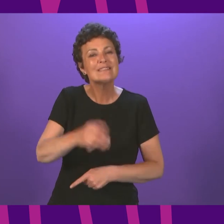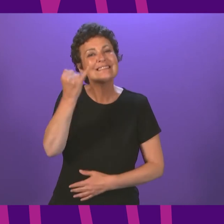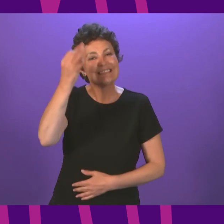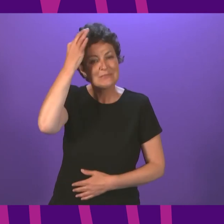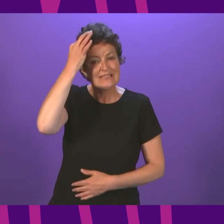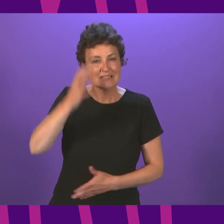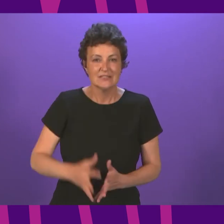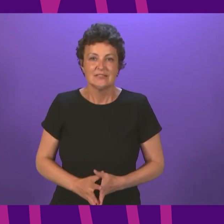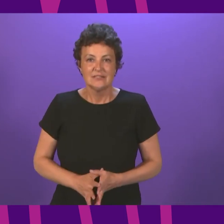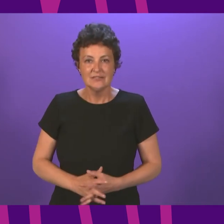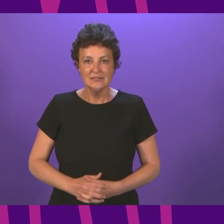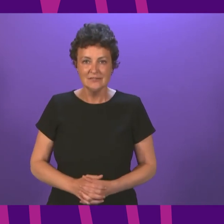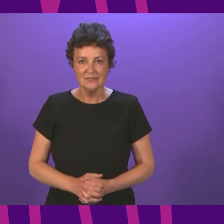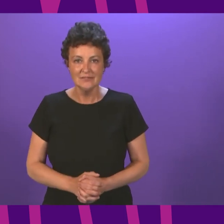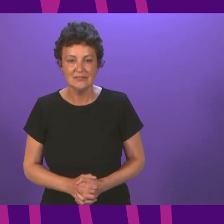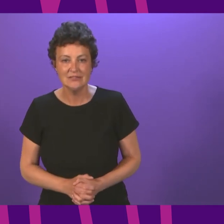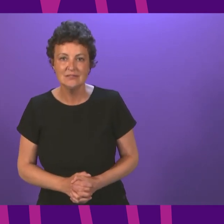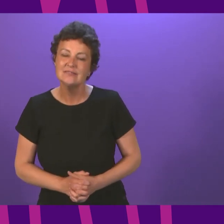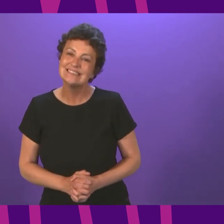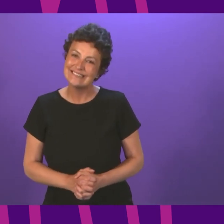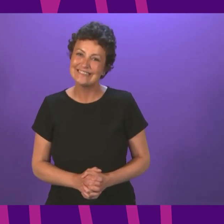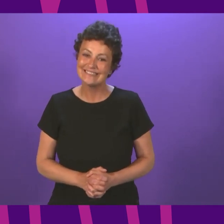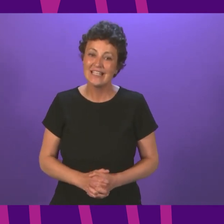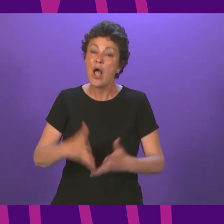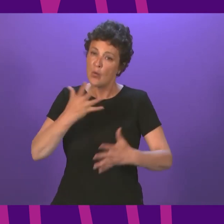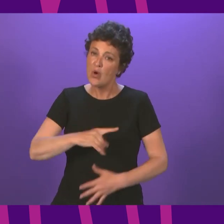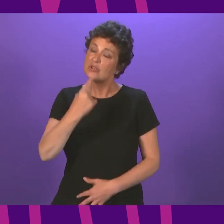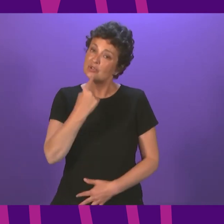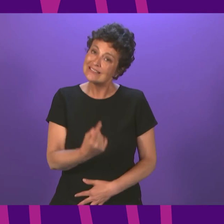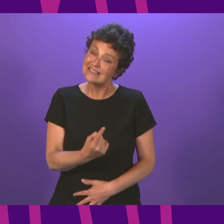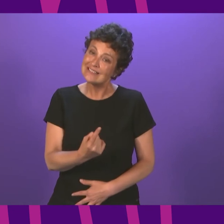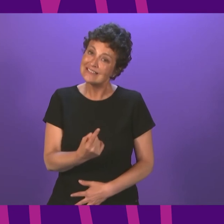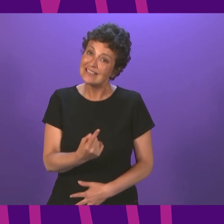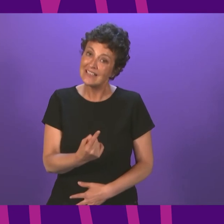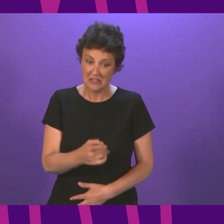public health communications. We even saw confusion during the passage of the bill, as we discussed earlier. Yesterday, my colleague Graham Simpson lodged an amendment seeking to remove the restriction on the public